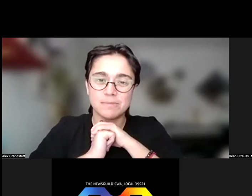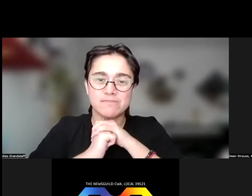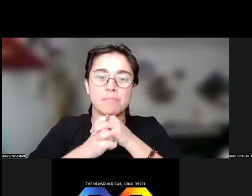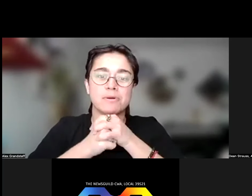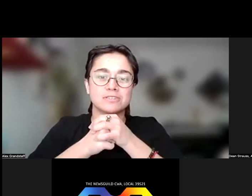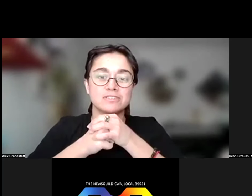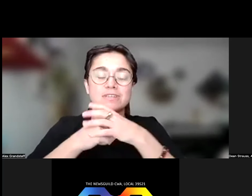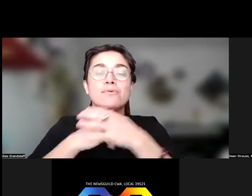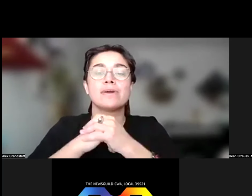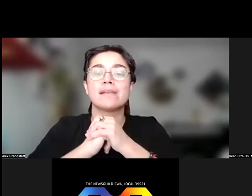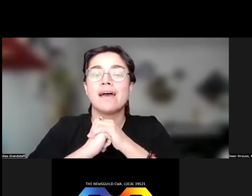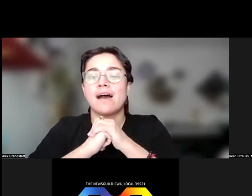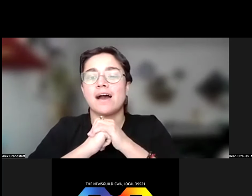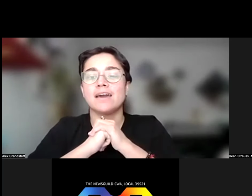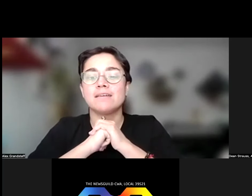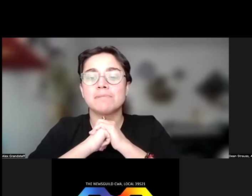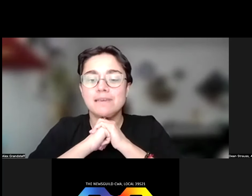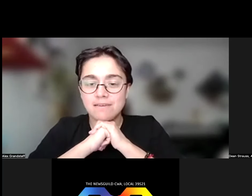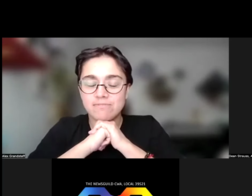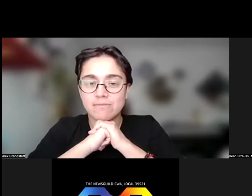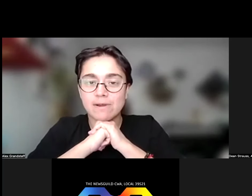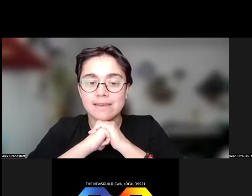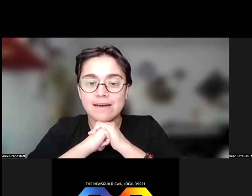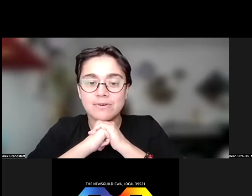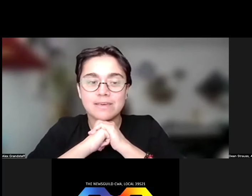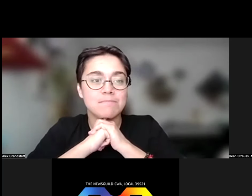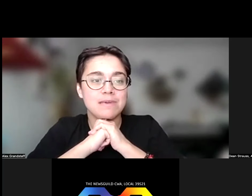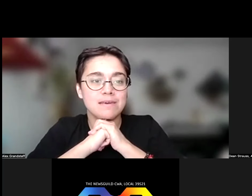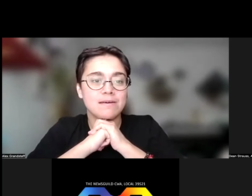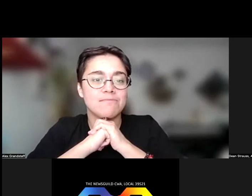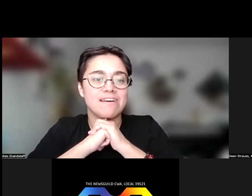I will speak a little bit from a personal